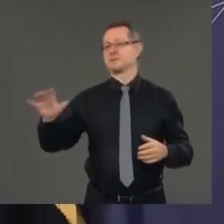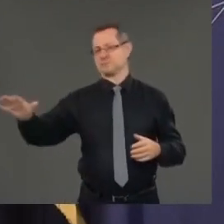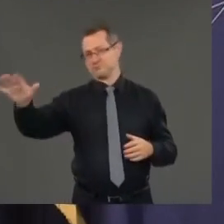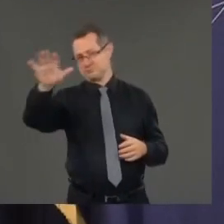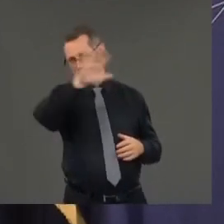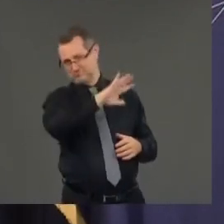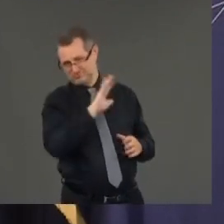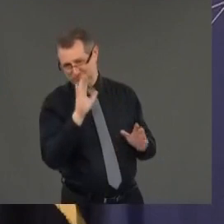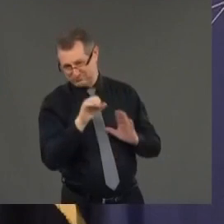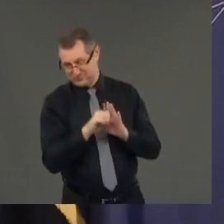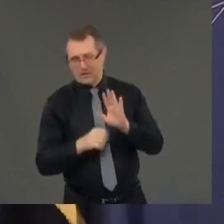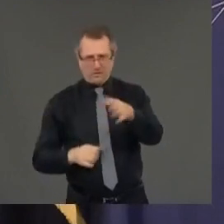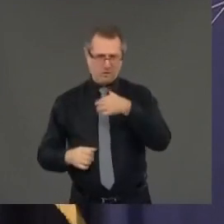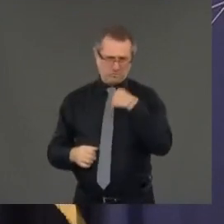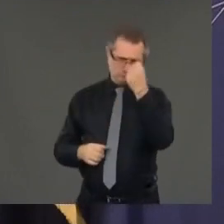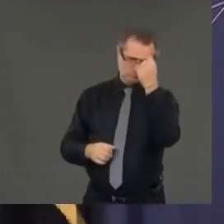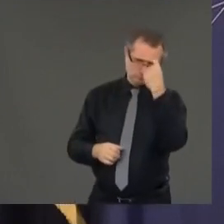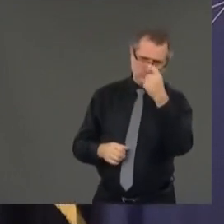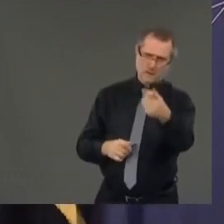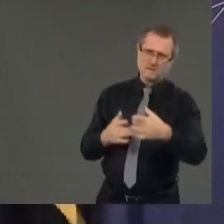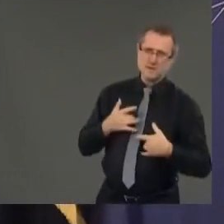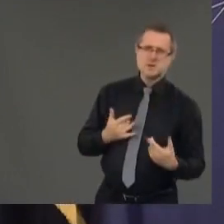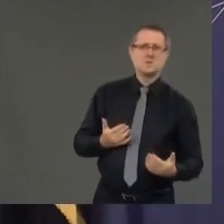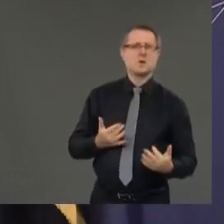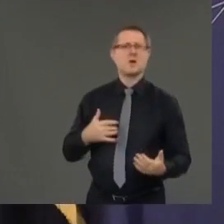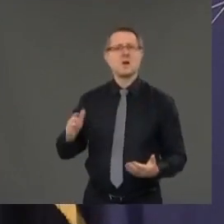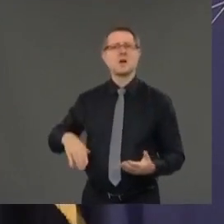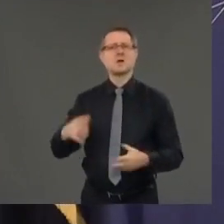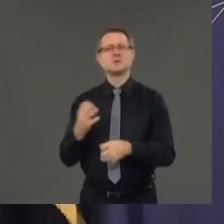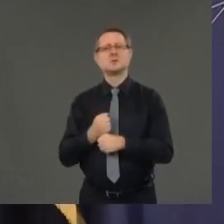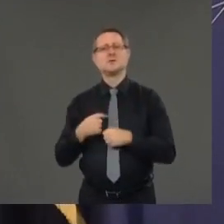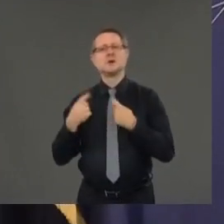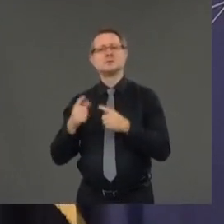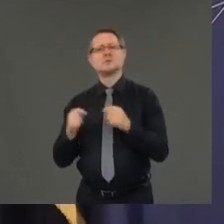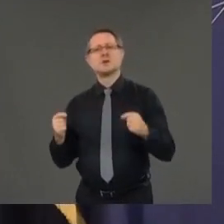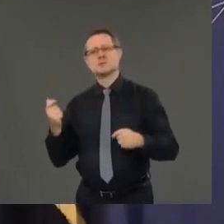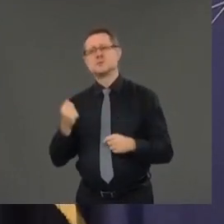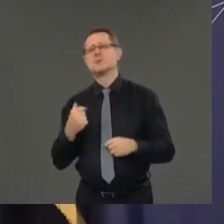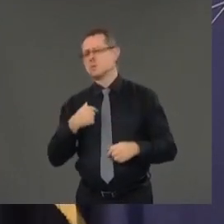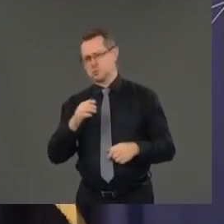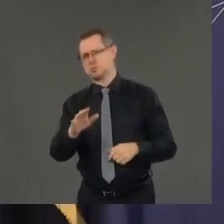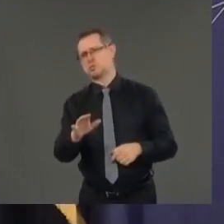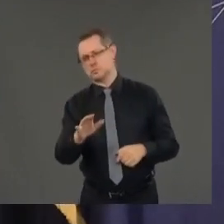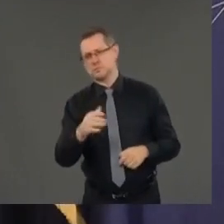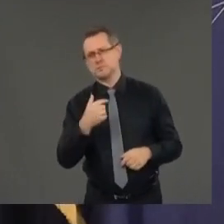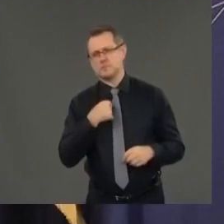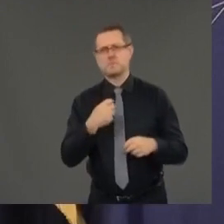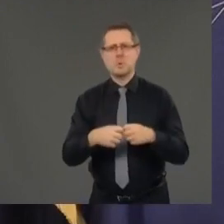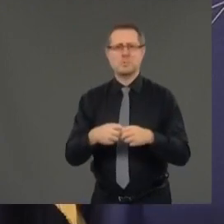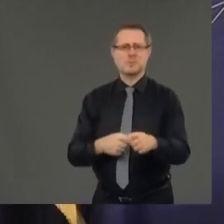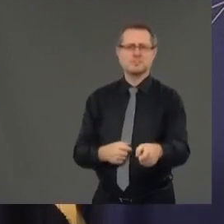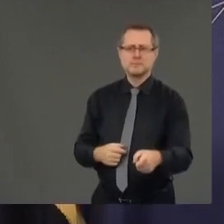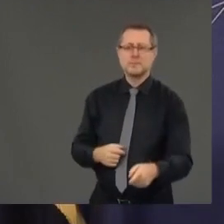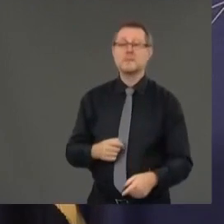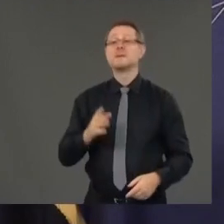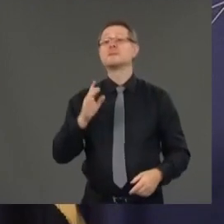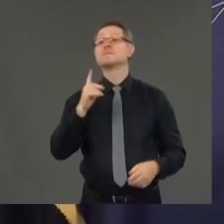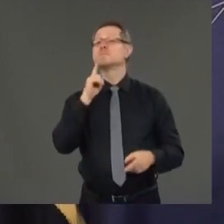WE'VE DONE MARKEDLY BETTER. NOW, AT THE SAME TIME, IF YOU'RE THE ONE WHO IS WAITING FOR YOUR